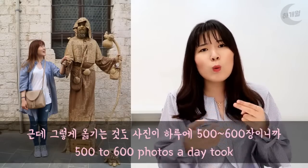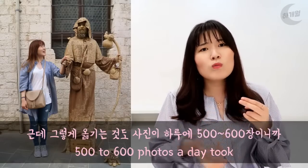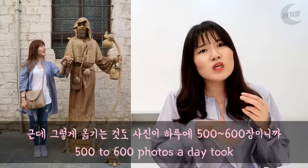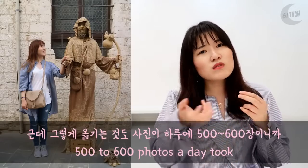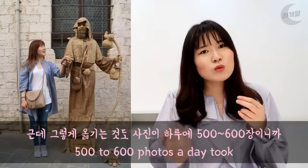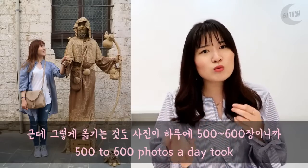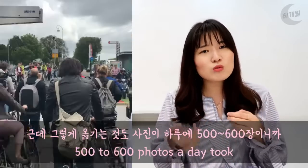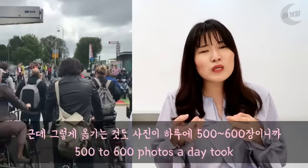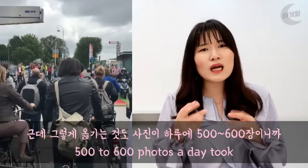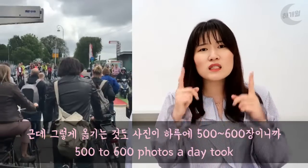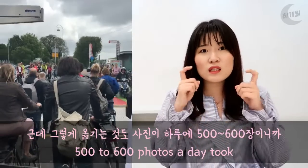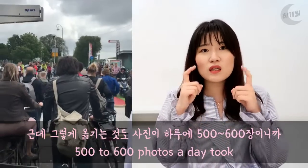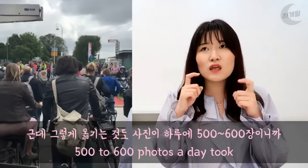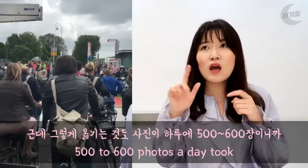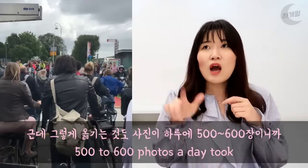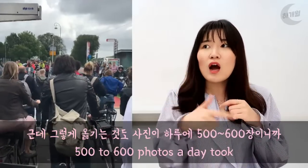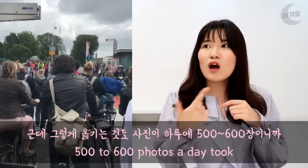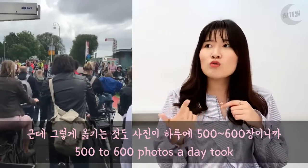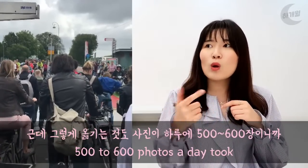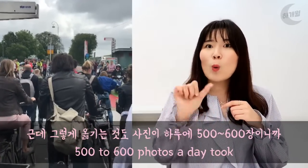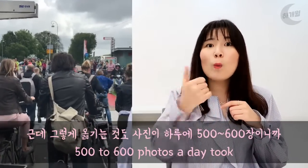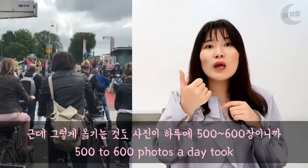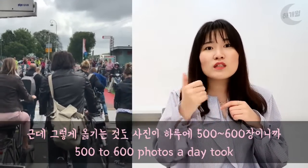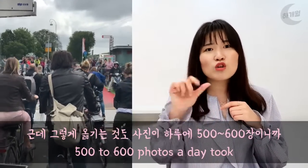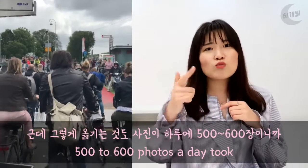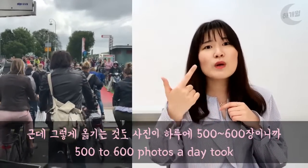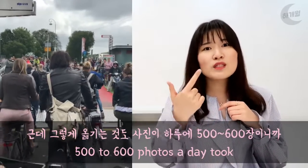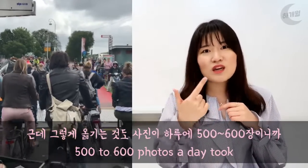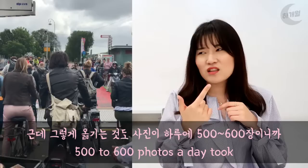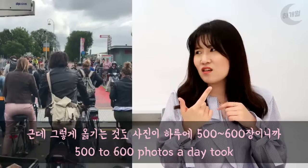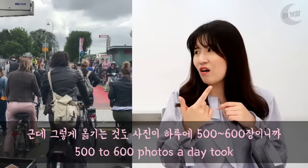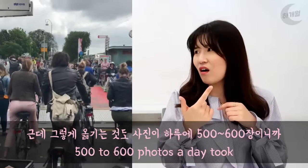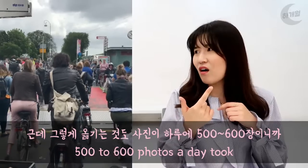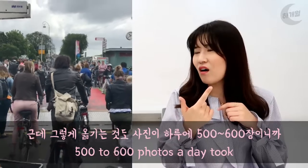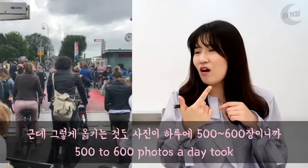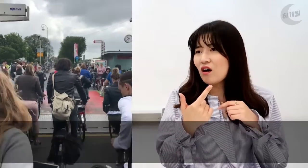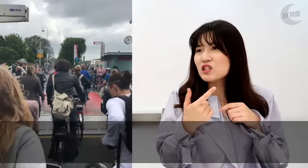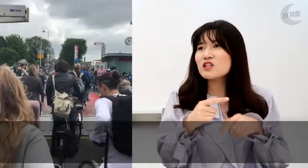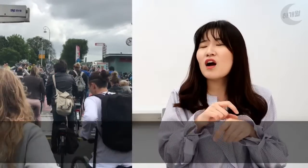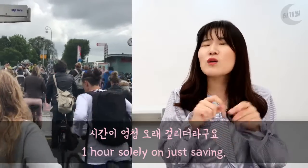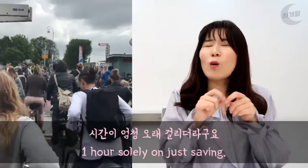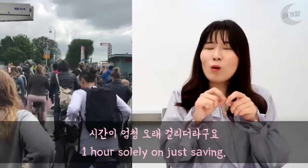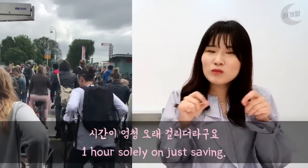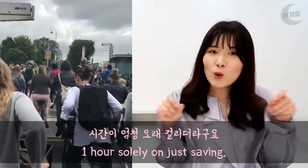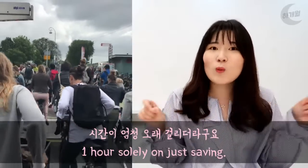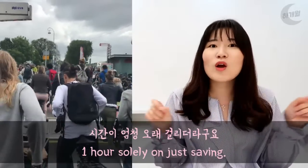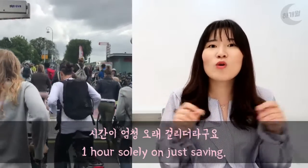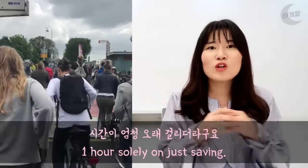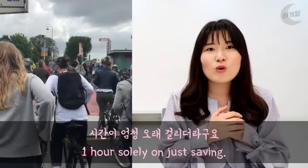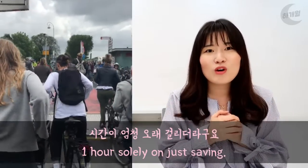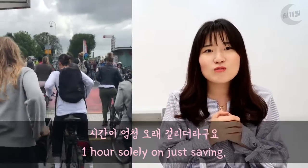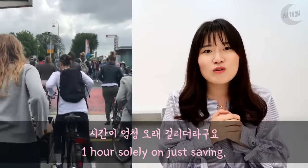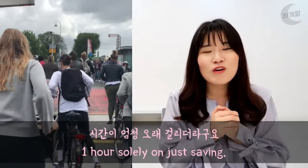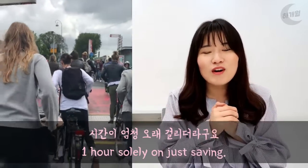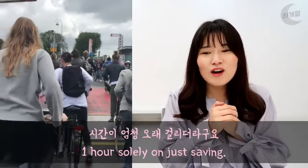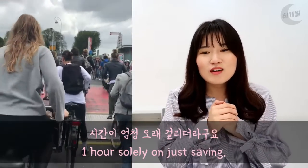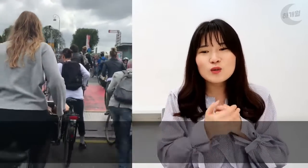500 to 600 photos a day took 1 hour solely on just saving.